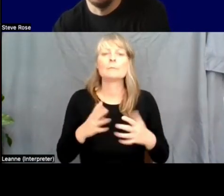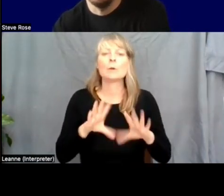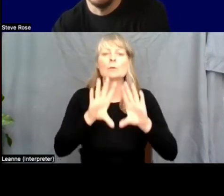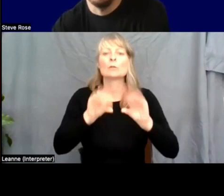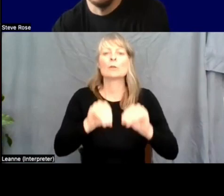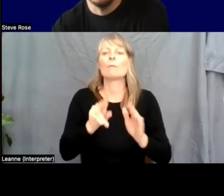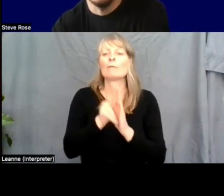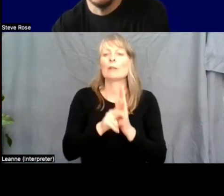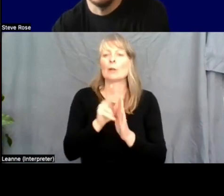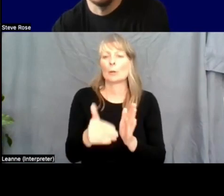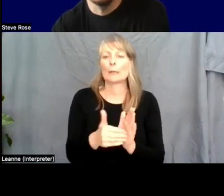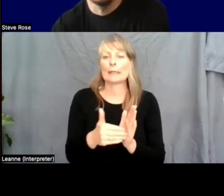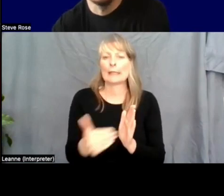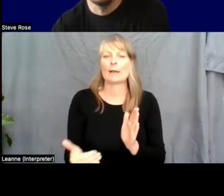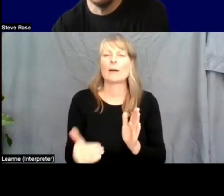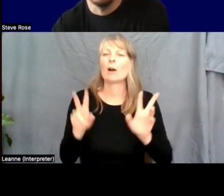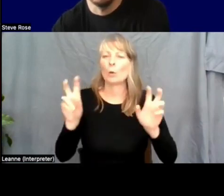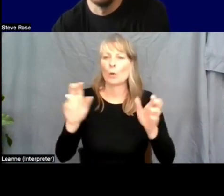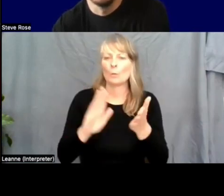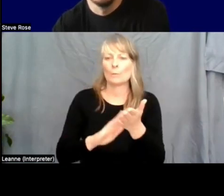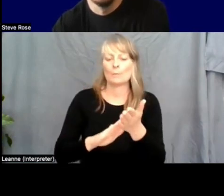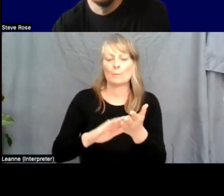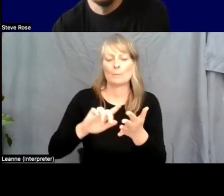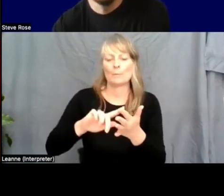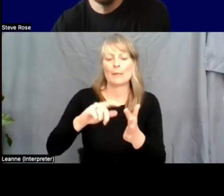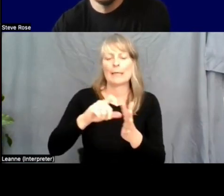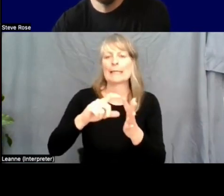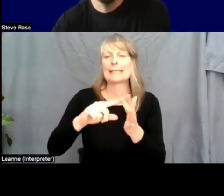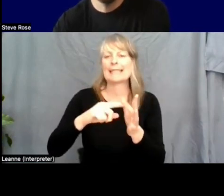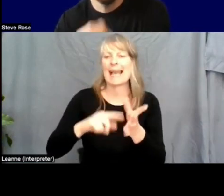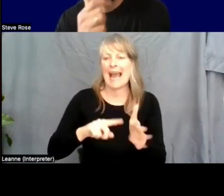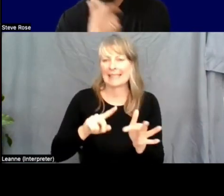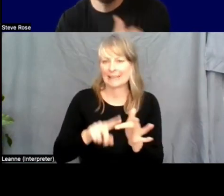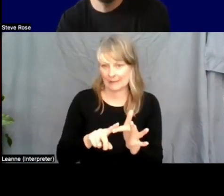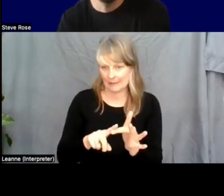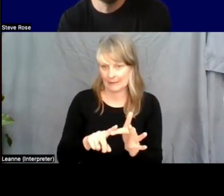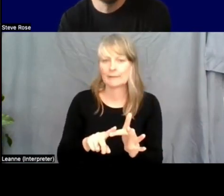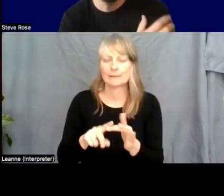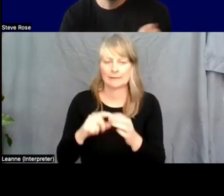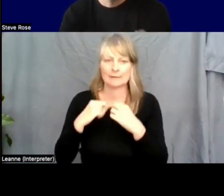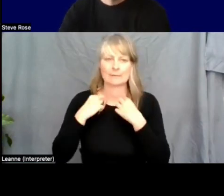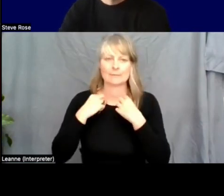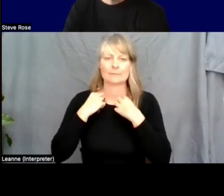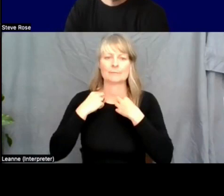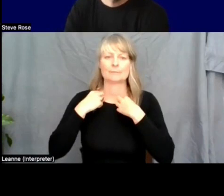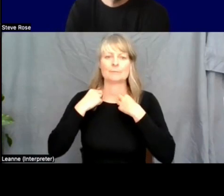of how we might mediate that together. So the hand under hand guidance,